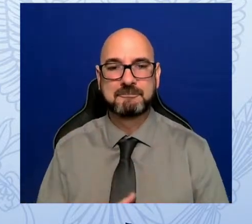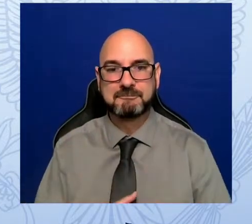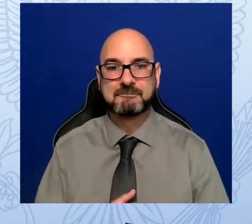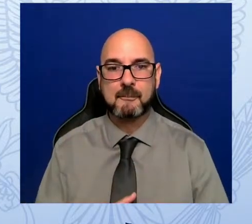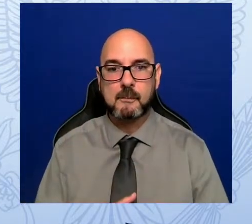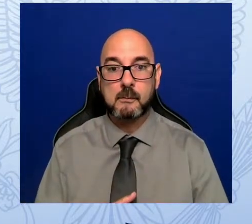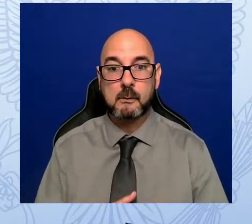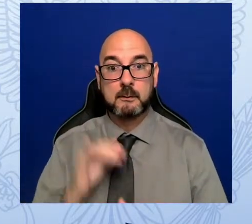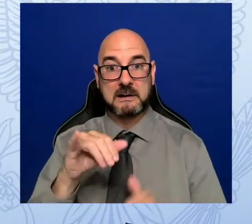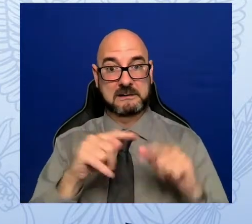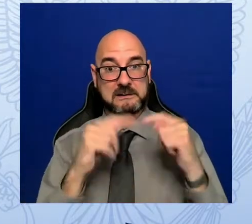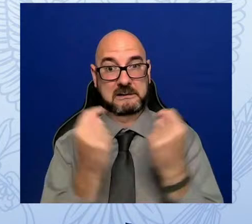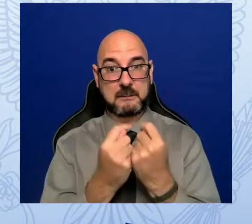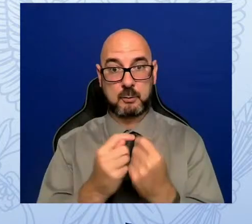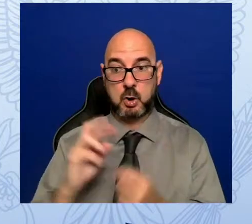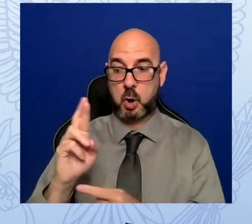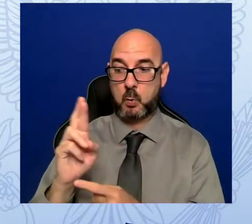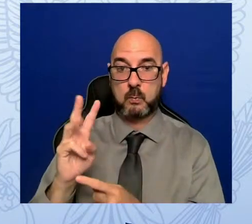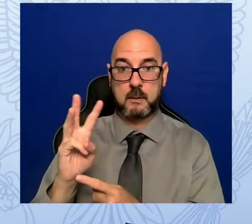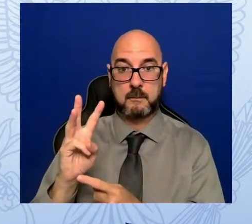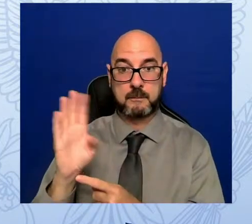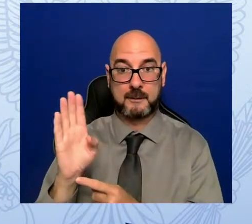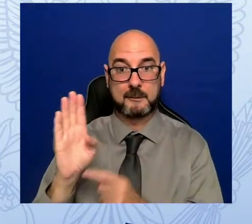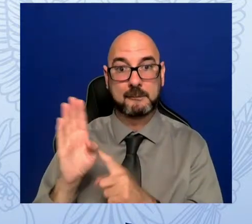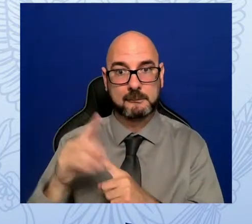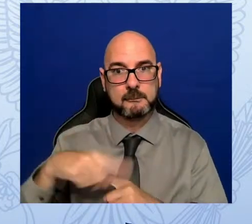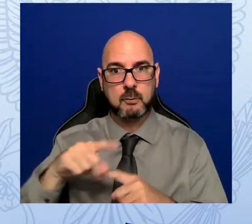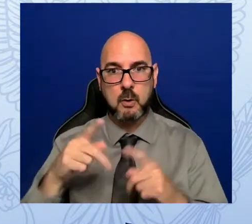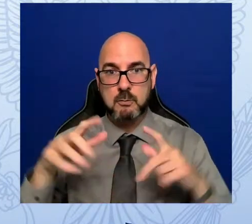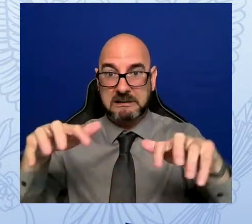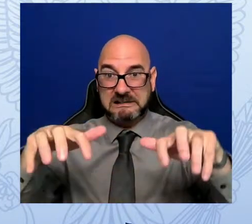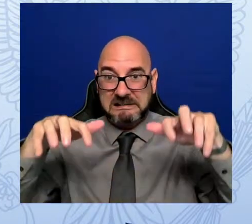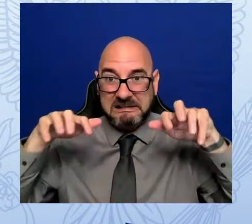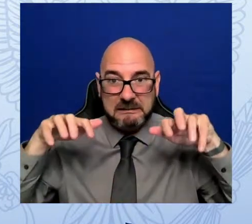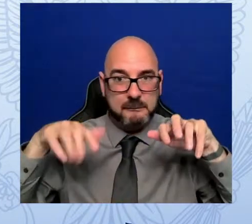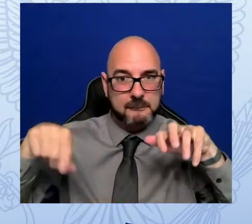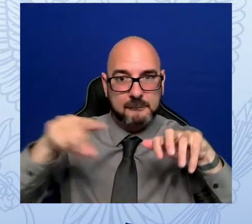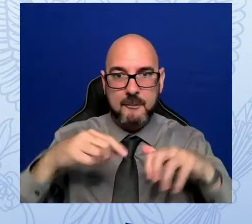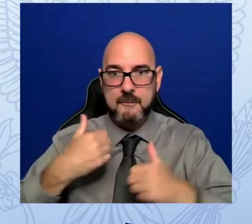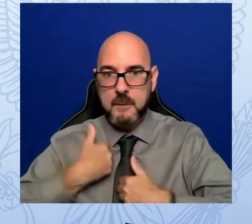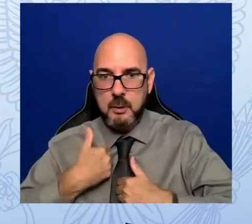and all the military and community organizations that made this day possible.